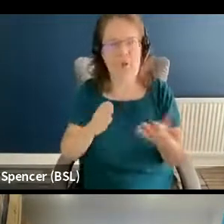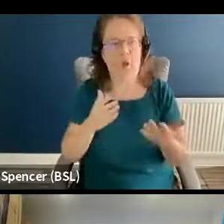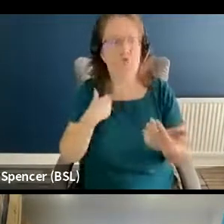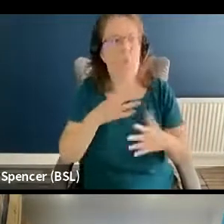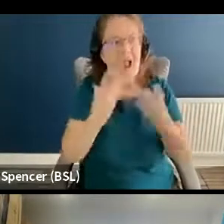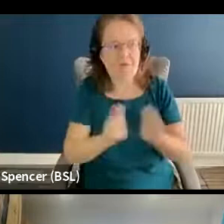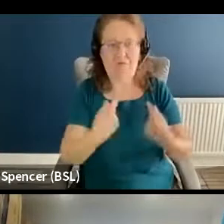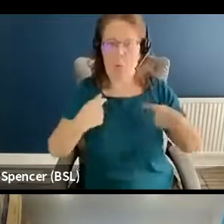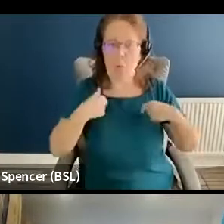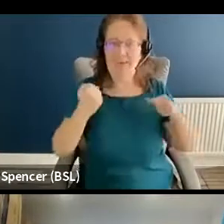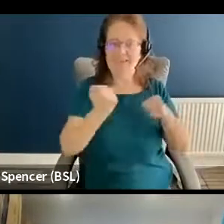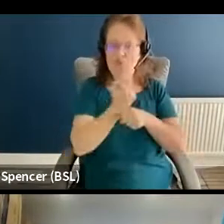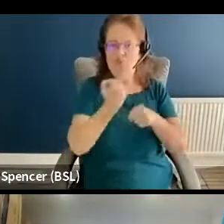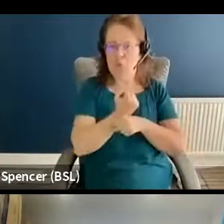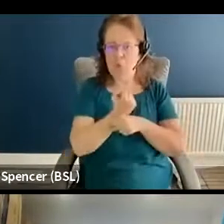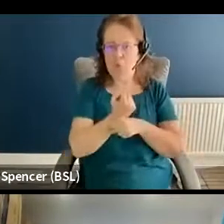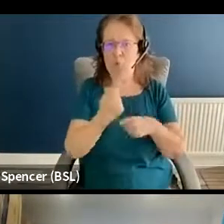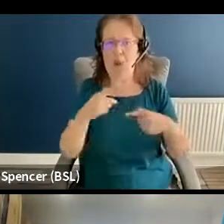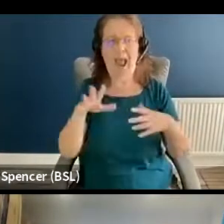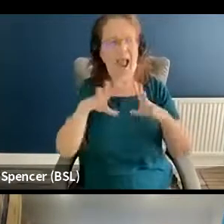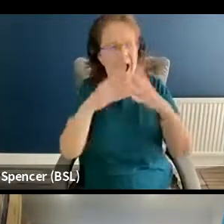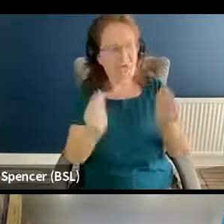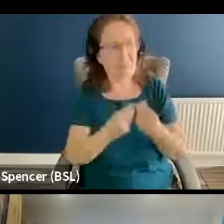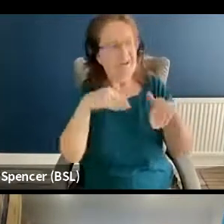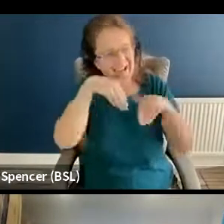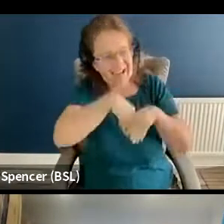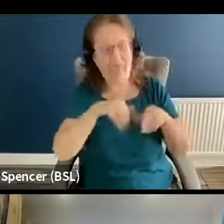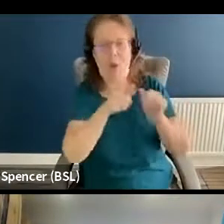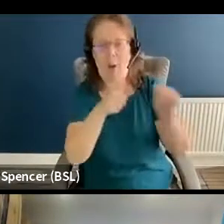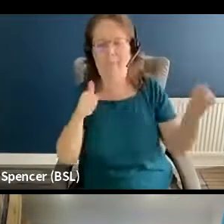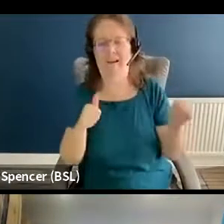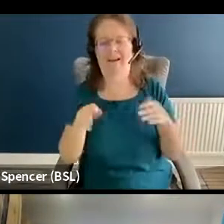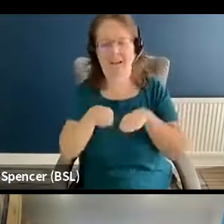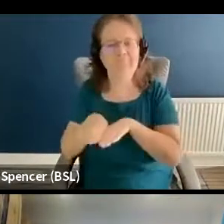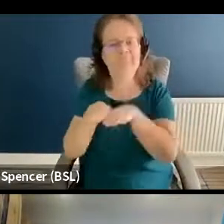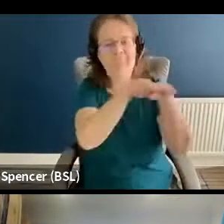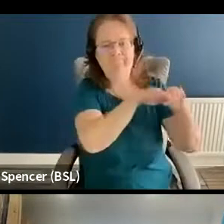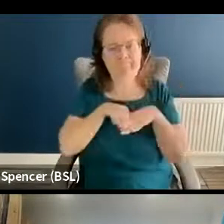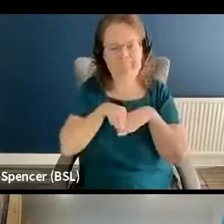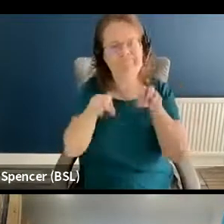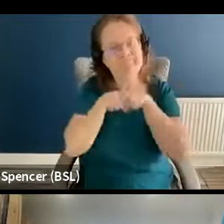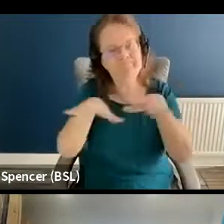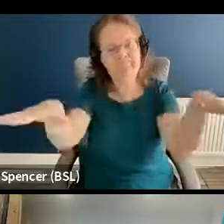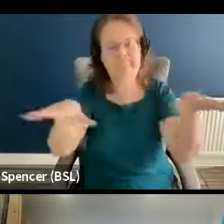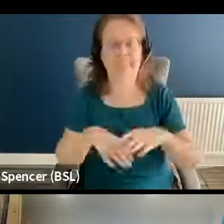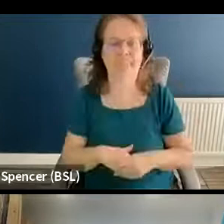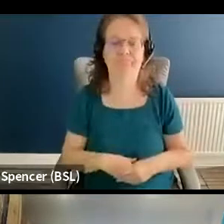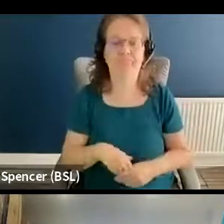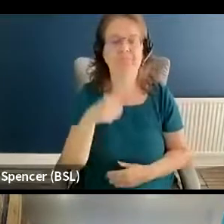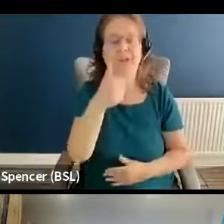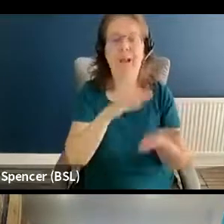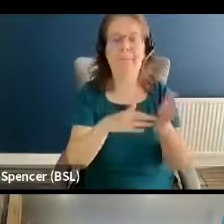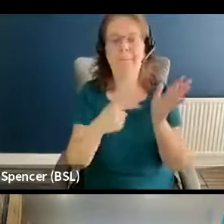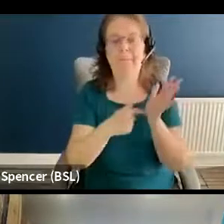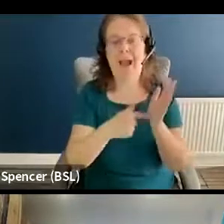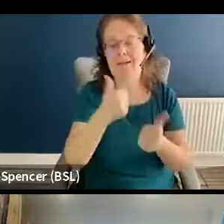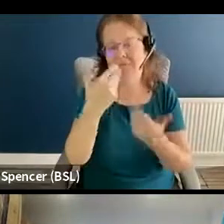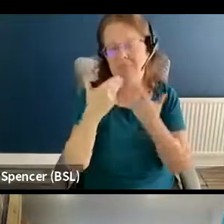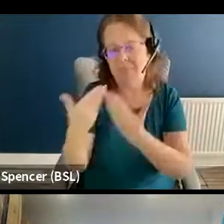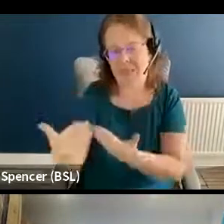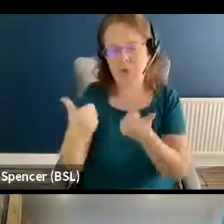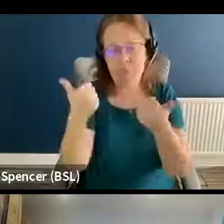and everybody in the company. Thanks Ramon. I'm going to kick things off until we still get lots